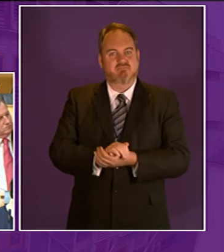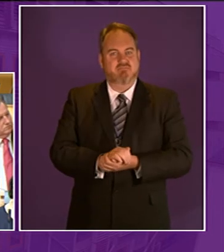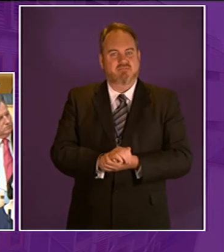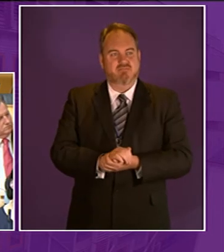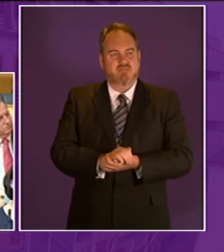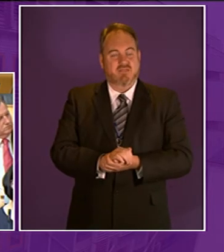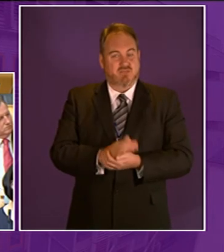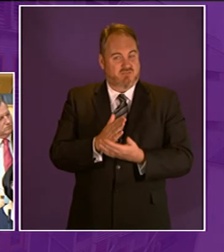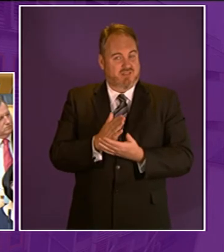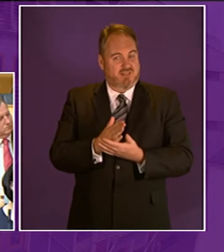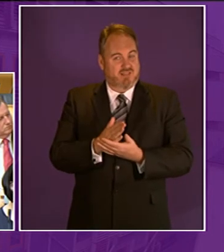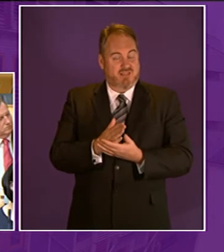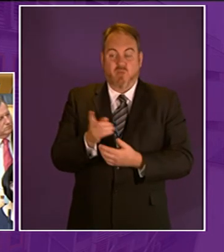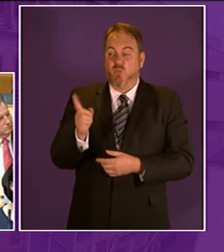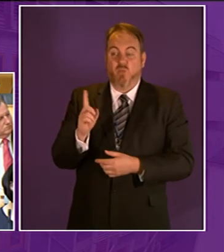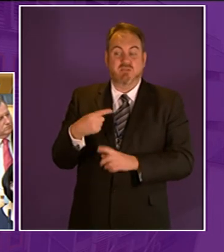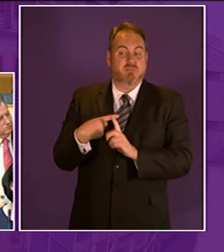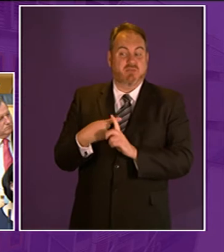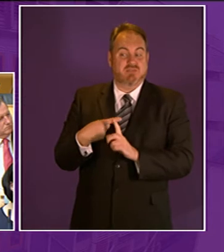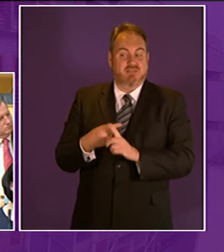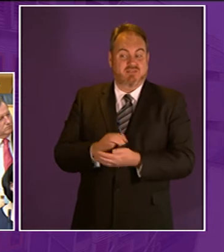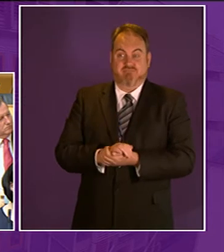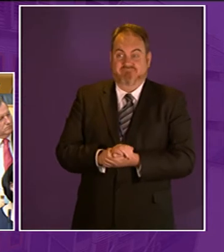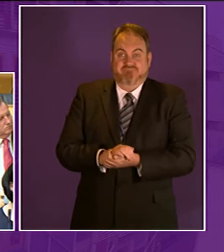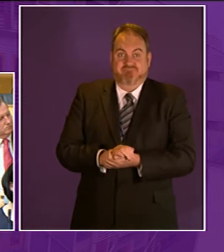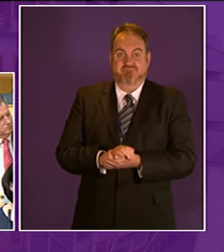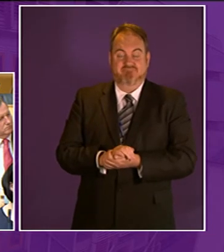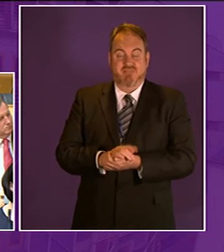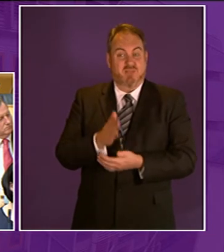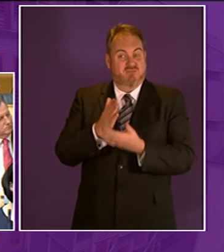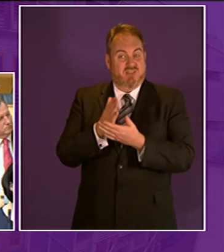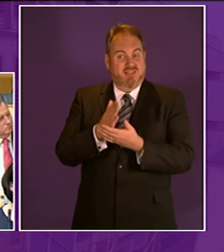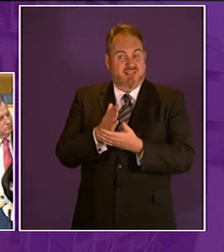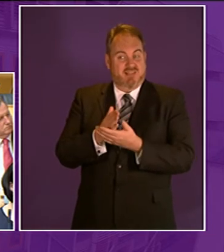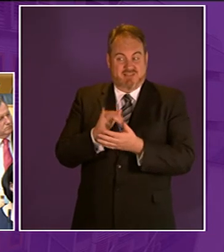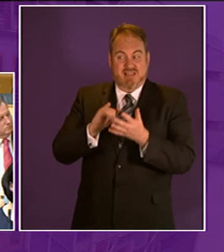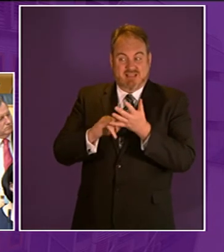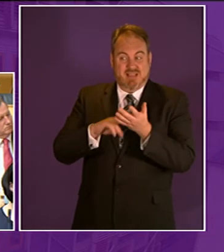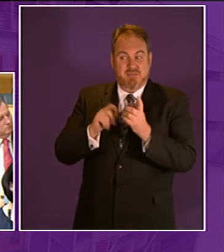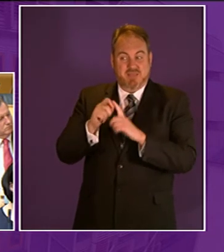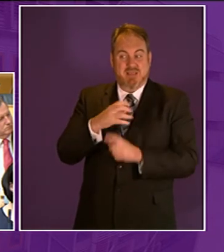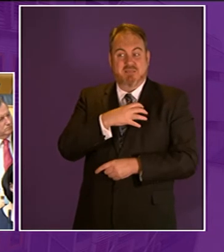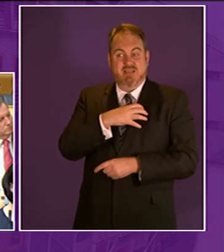The only positive thing that SNP ministers promised FE staff concerned national pay and